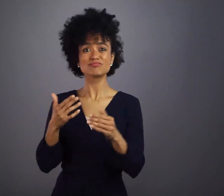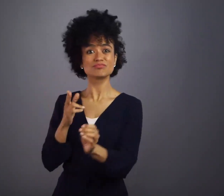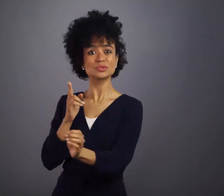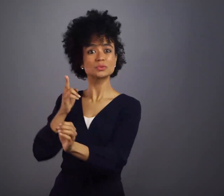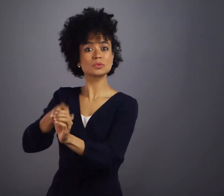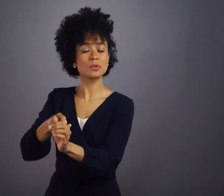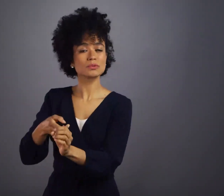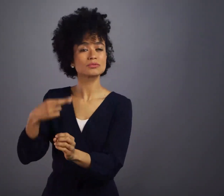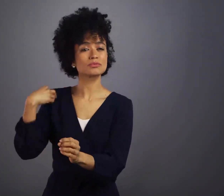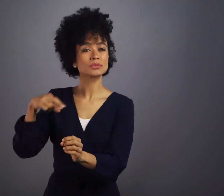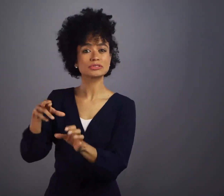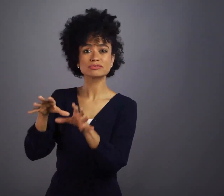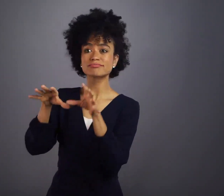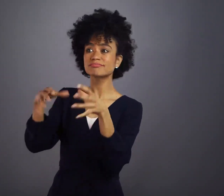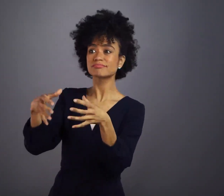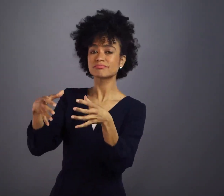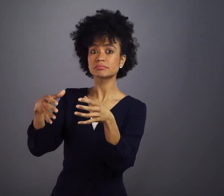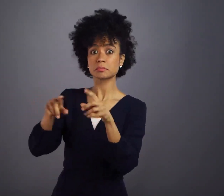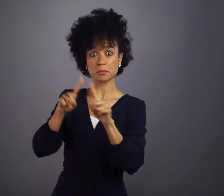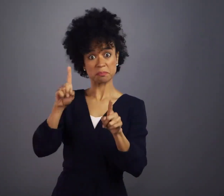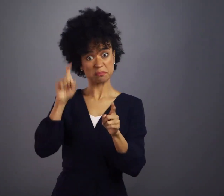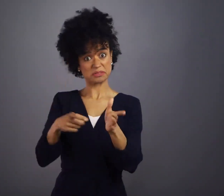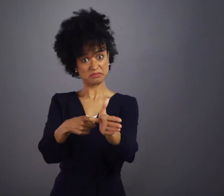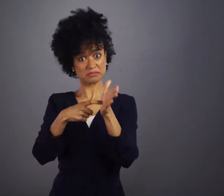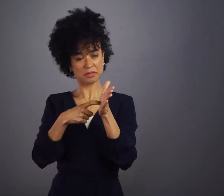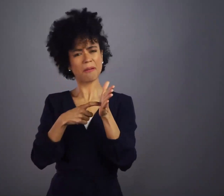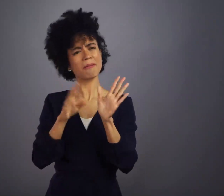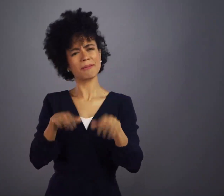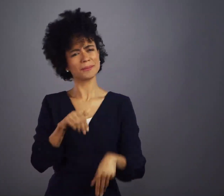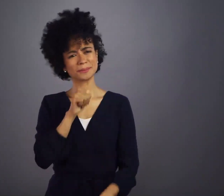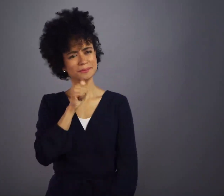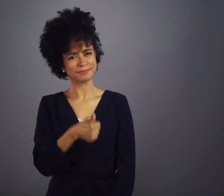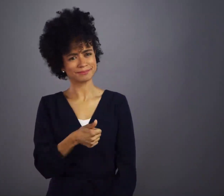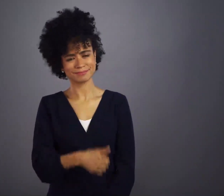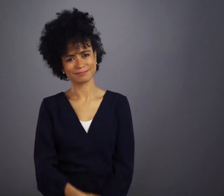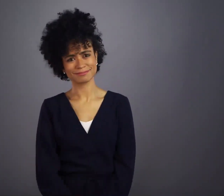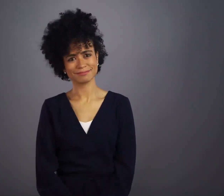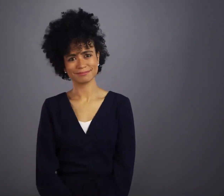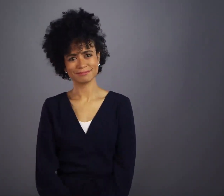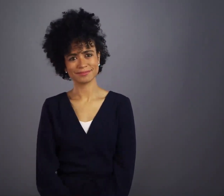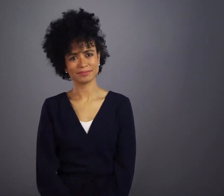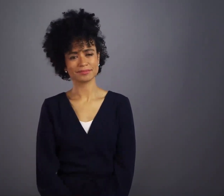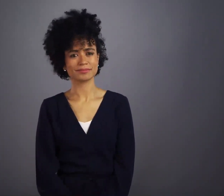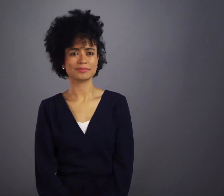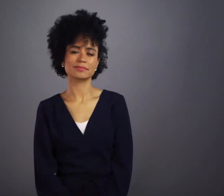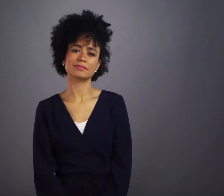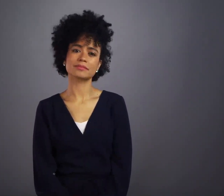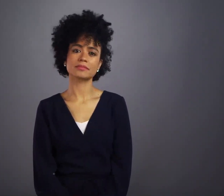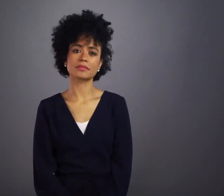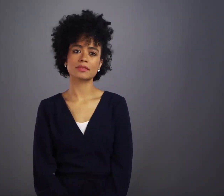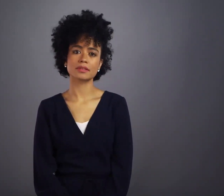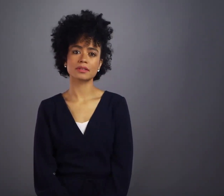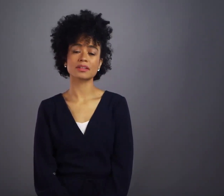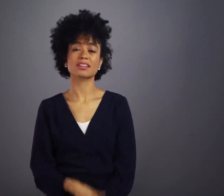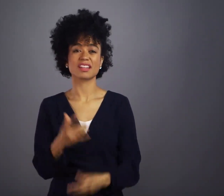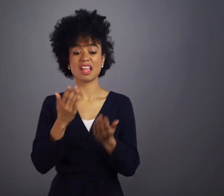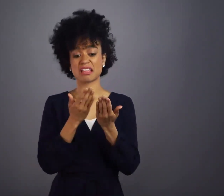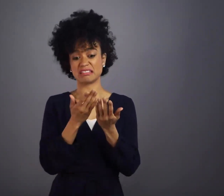or his present choice. Not all of us join religious bodies, but most of us favor such memberships.